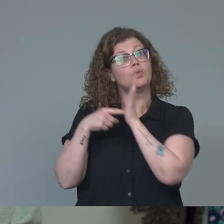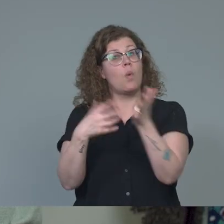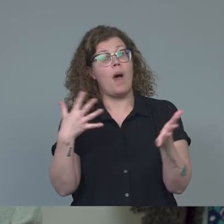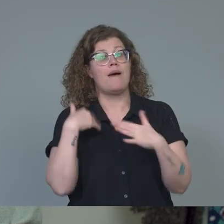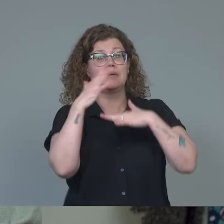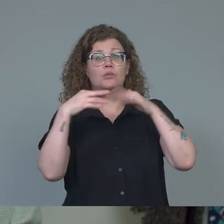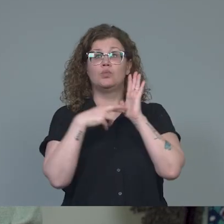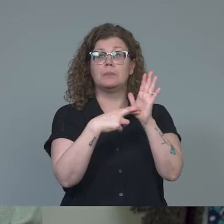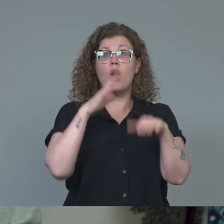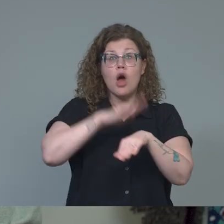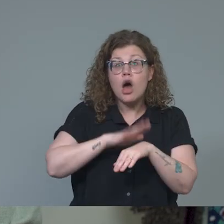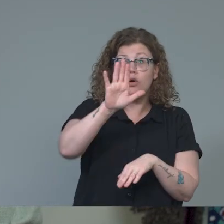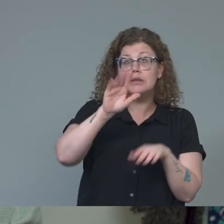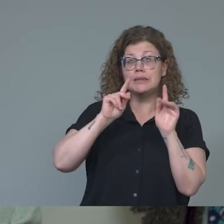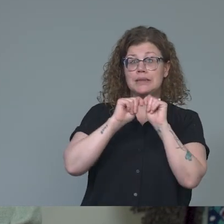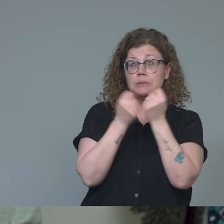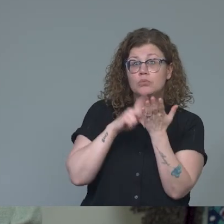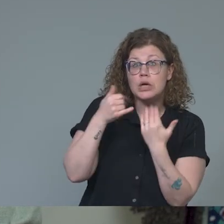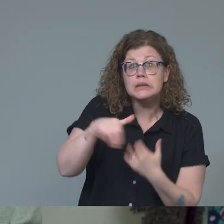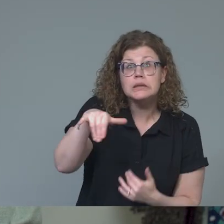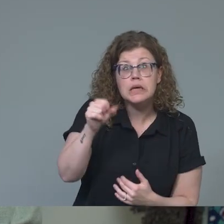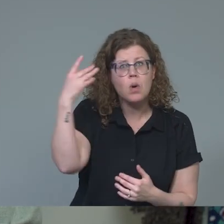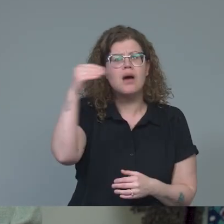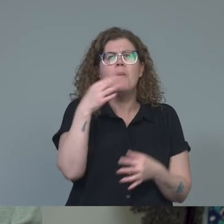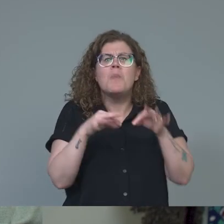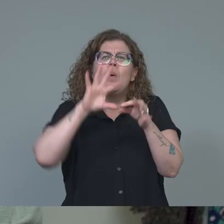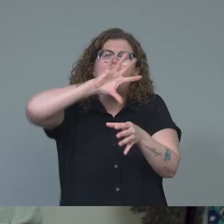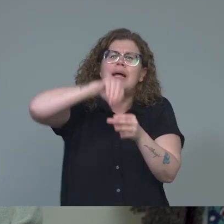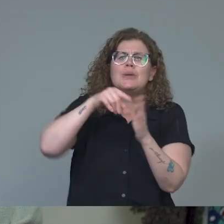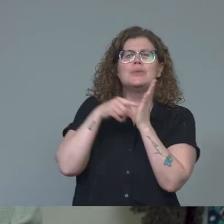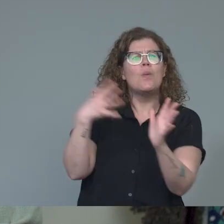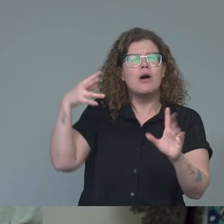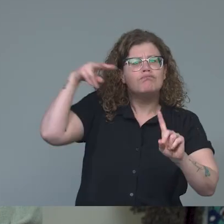speaks on behalf of those communities. You should know the difference between an Elder,